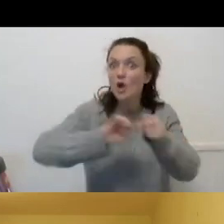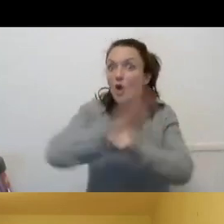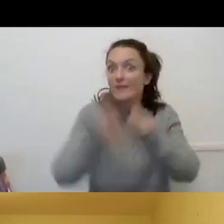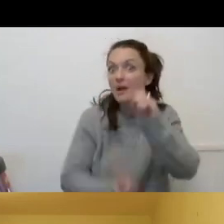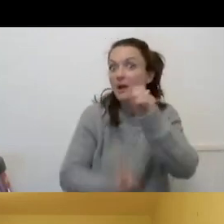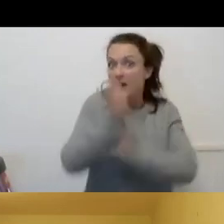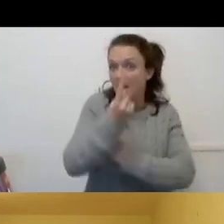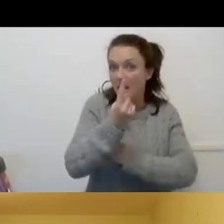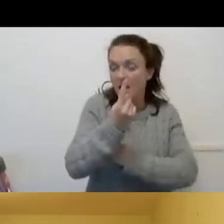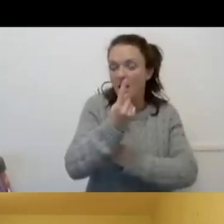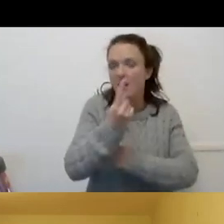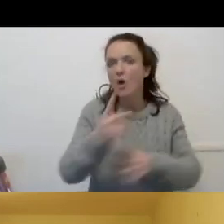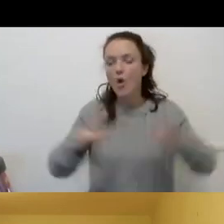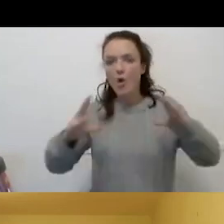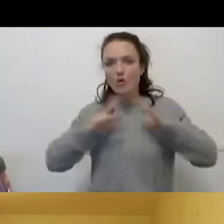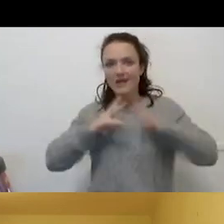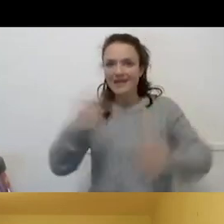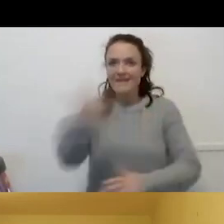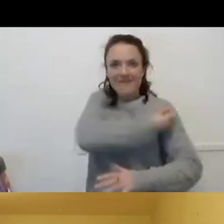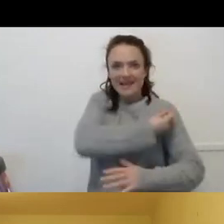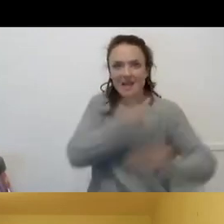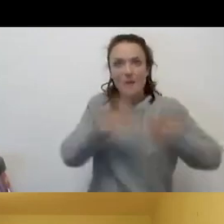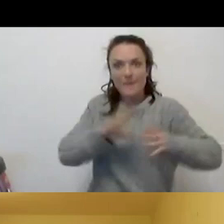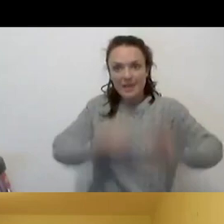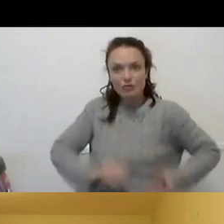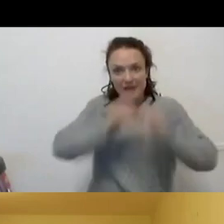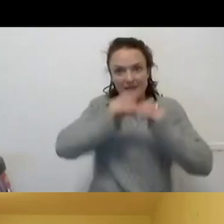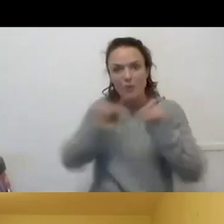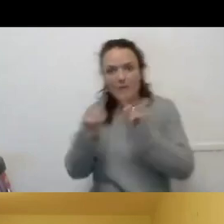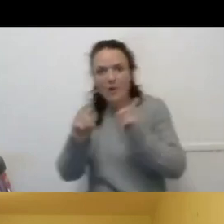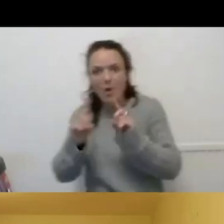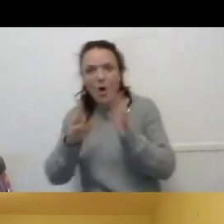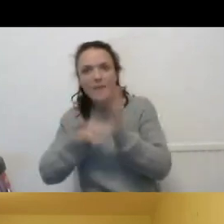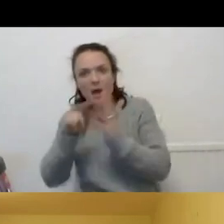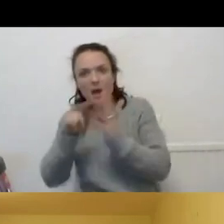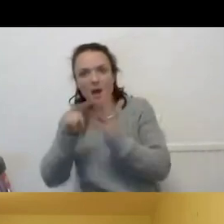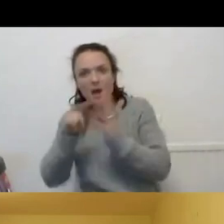there are already vaccines made against MERS and SARS that have been tested in animals and